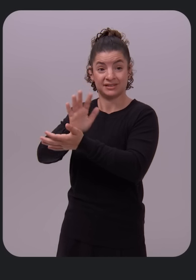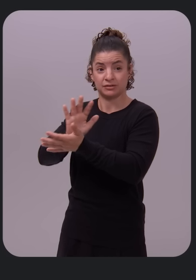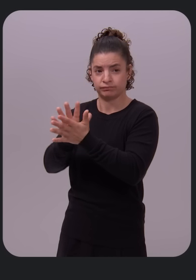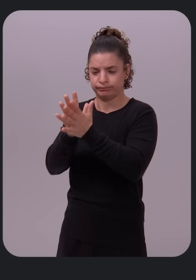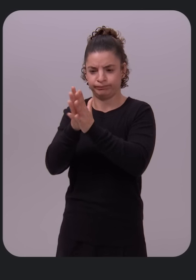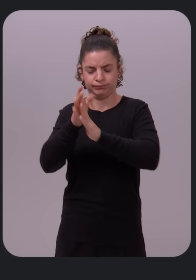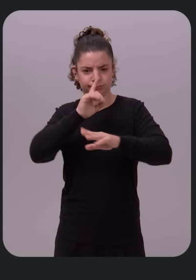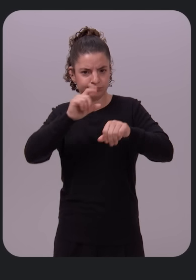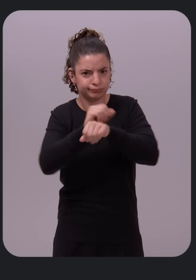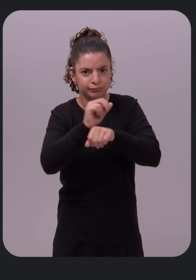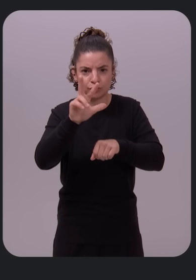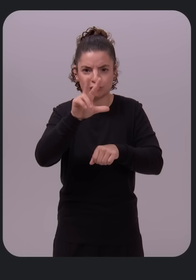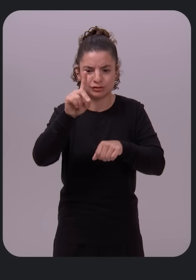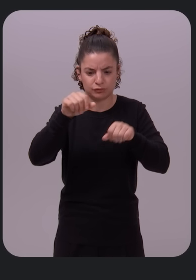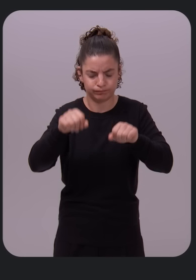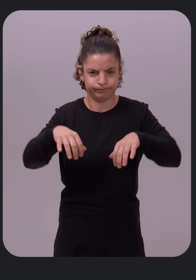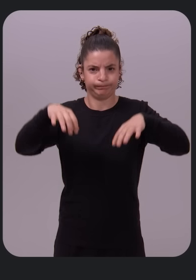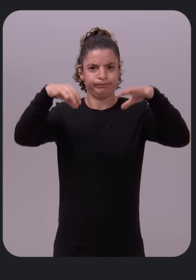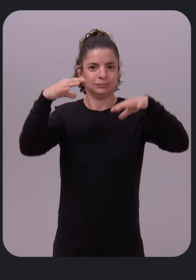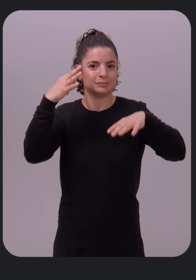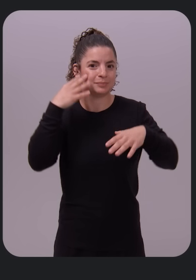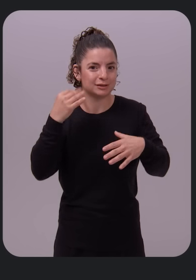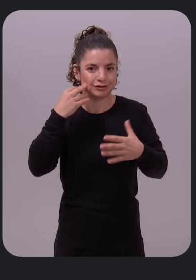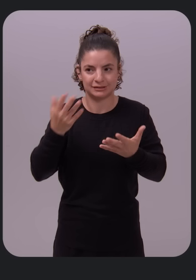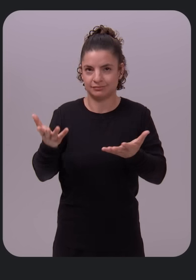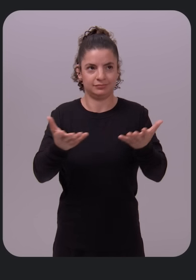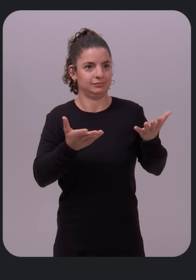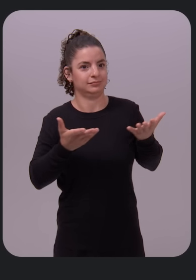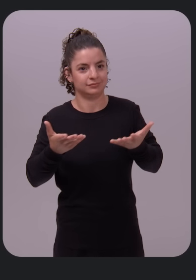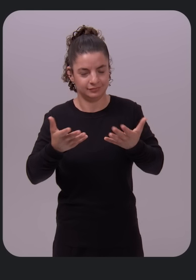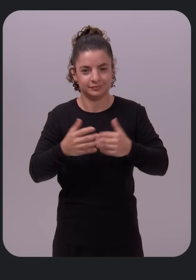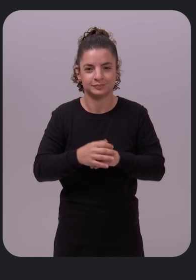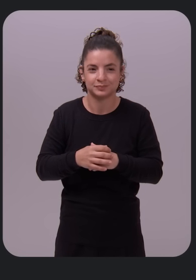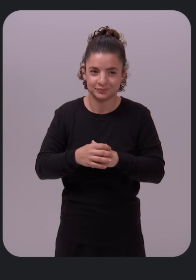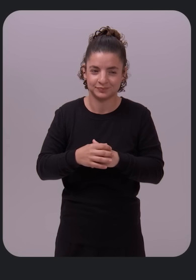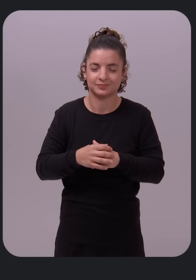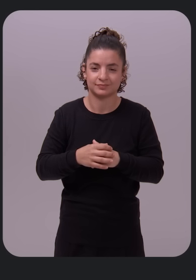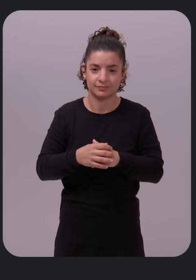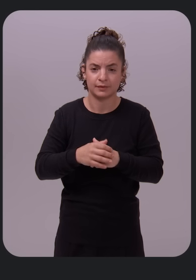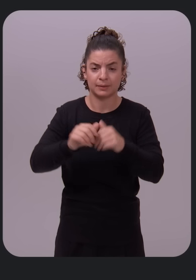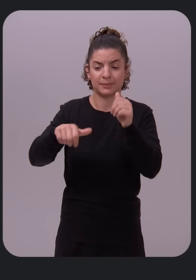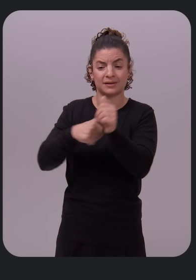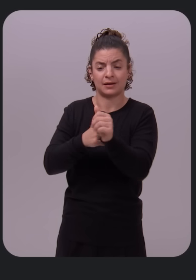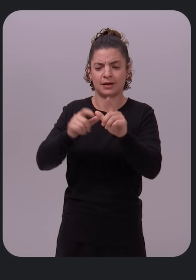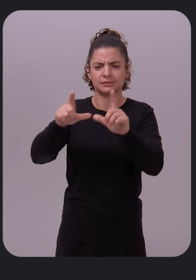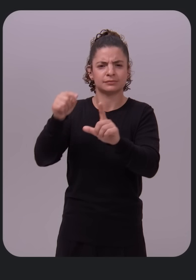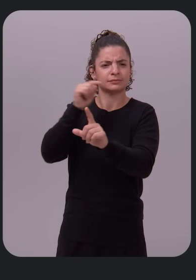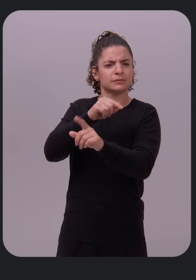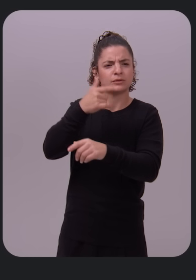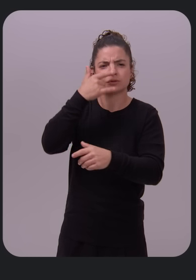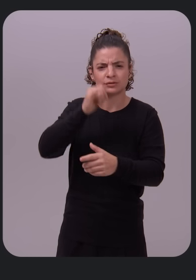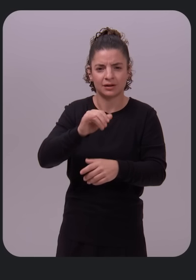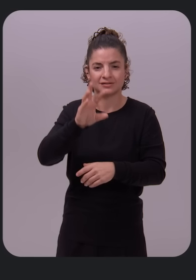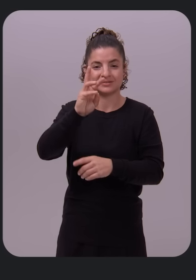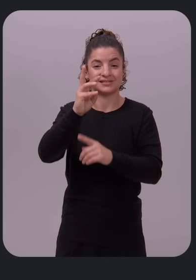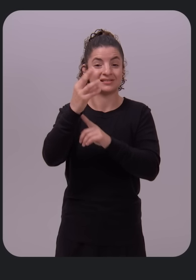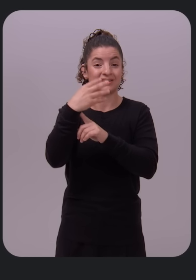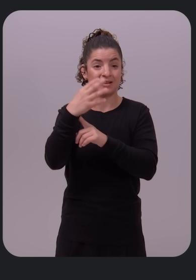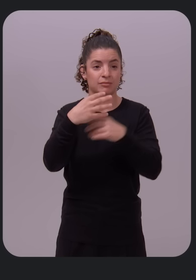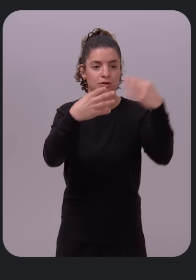video streams into a realistic 3D experience. Behind the scenes, an array of six cameras